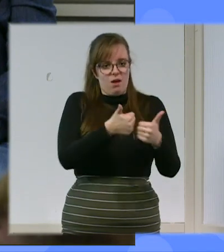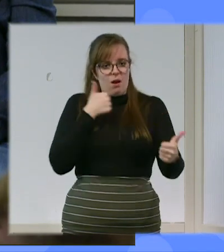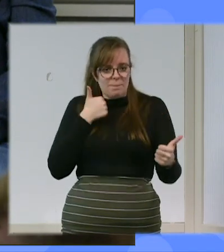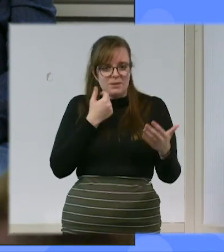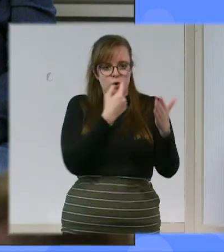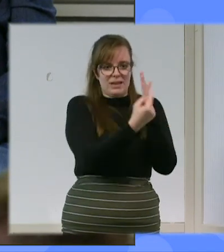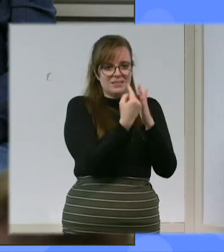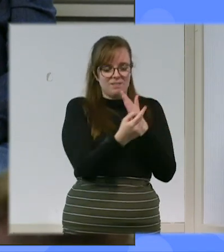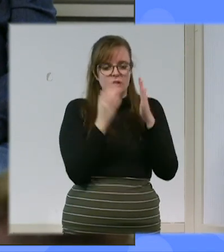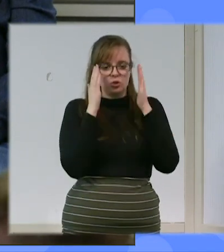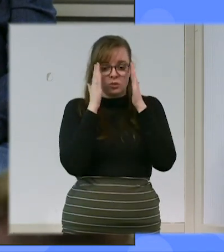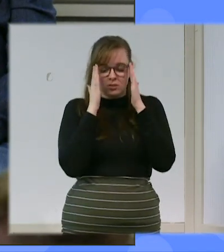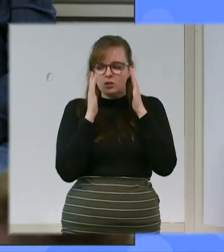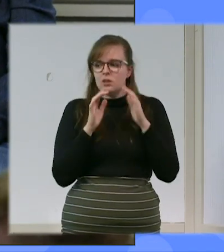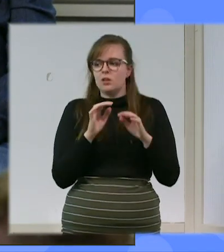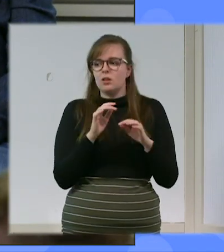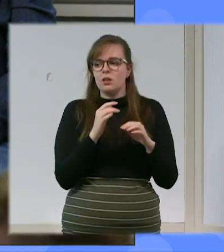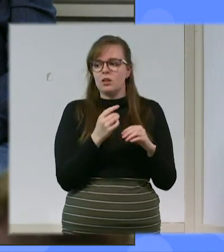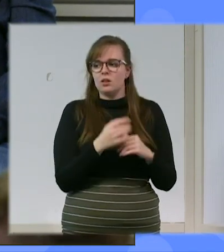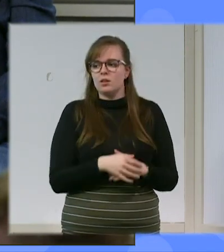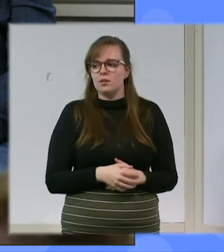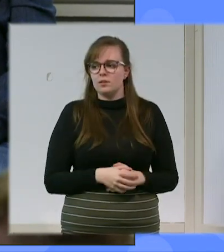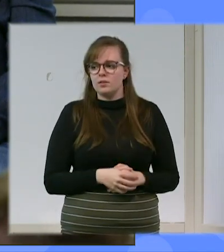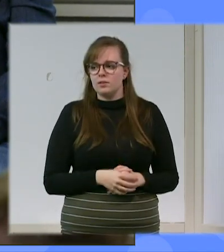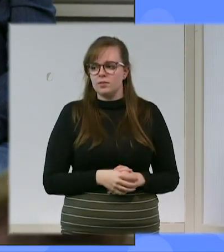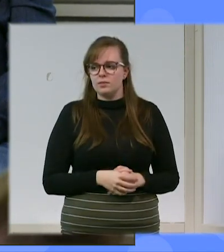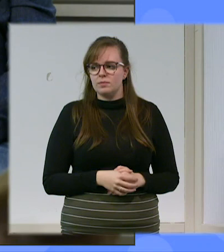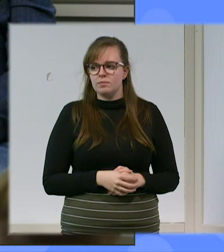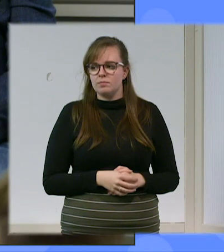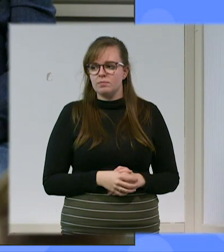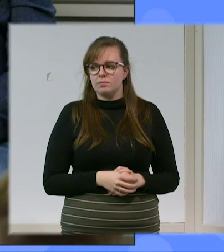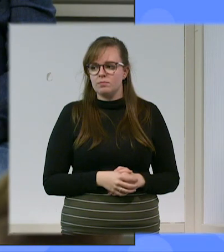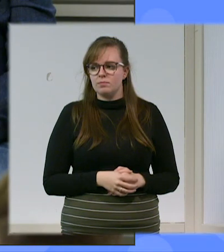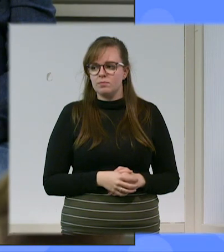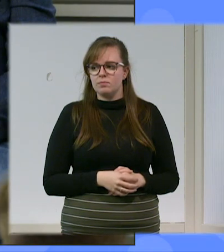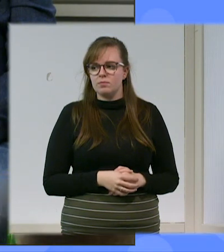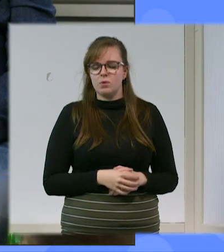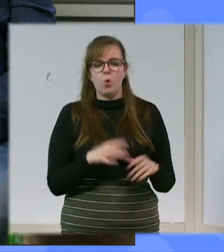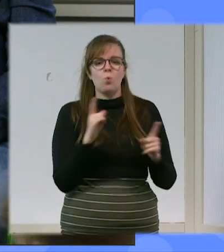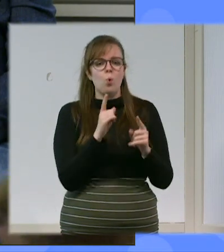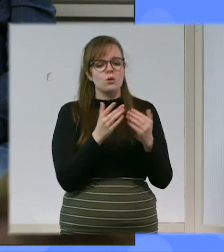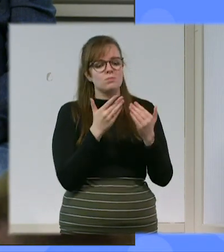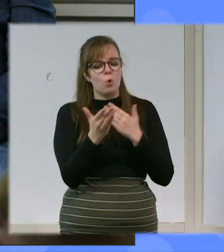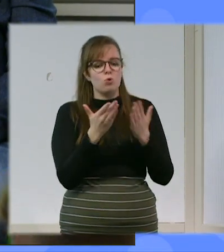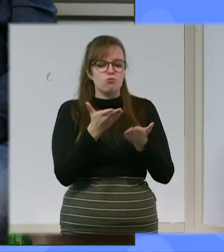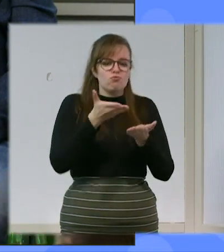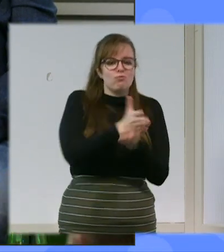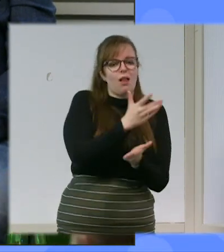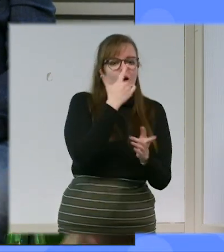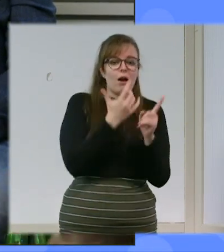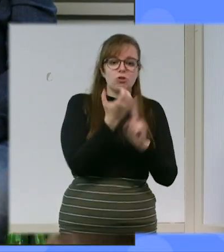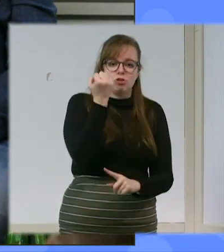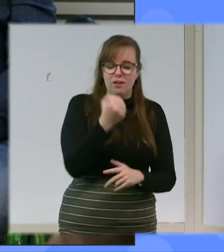most are the ones that are probably in works or maybe more more respective so